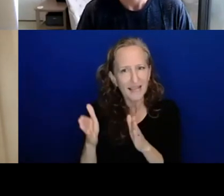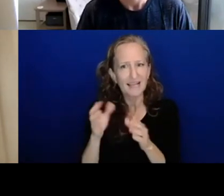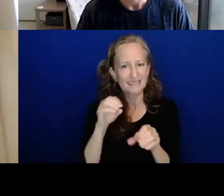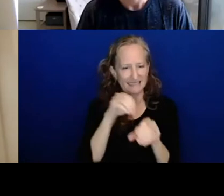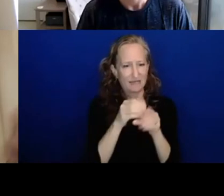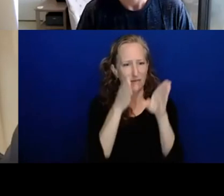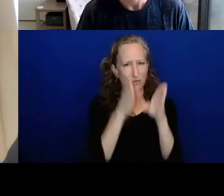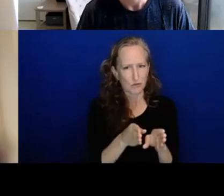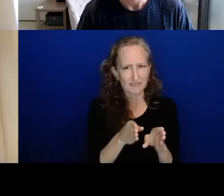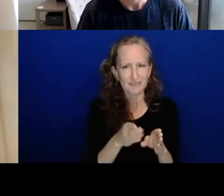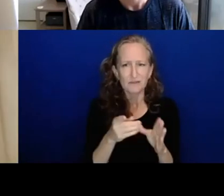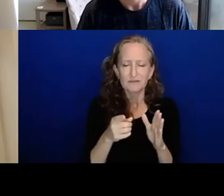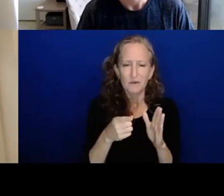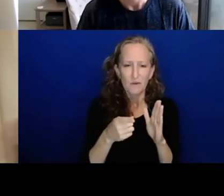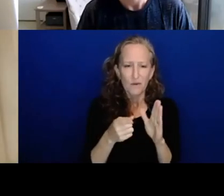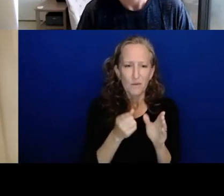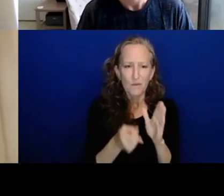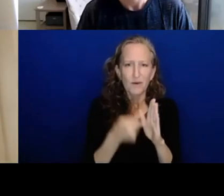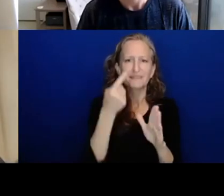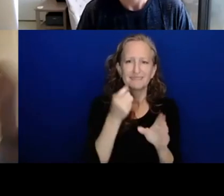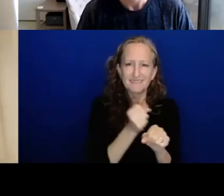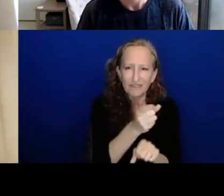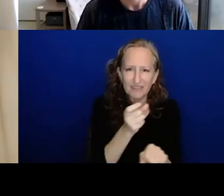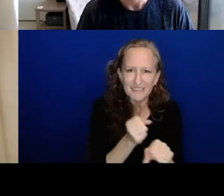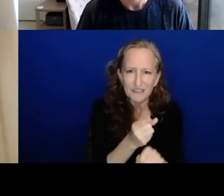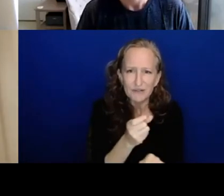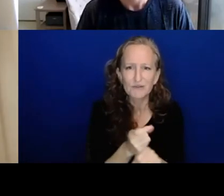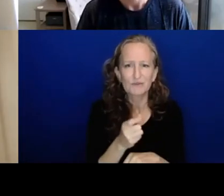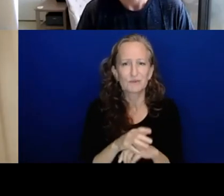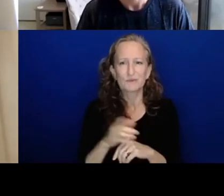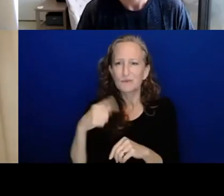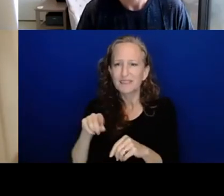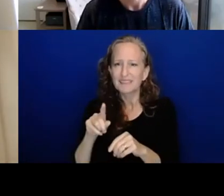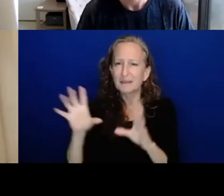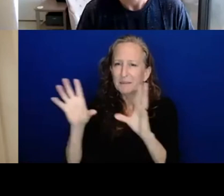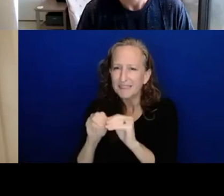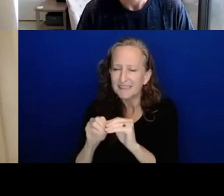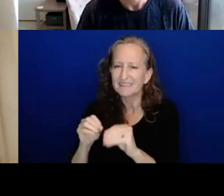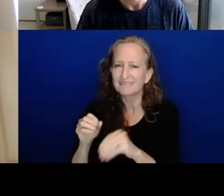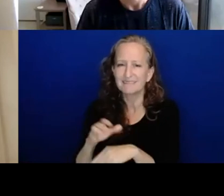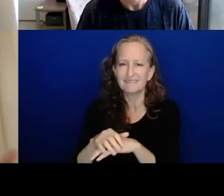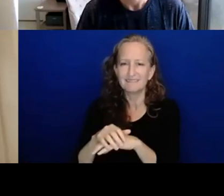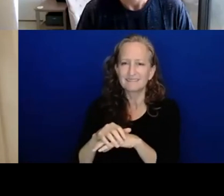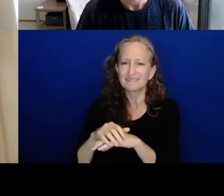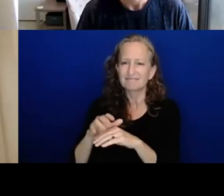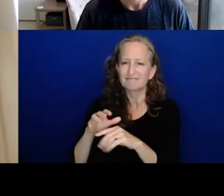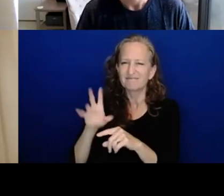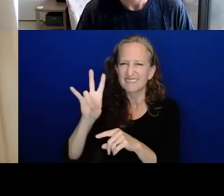We typically pick a city in Europe or a city in the US. We get 750 people together in one